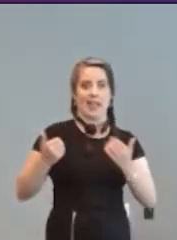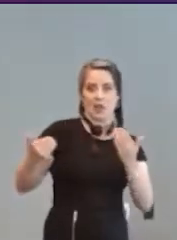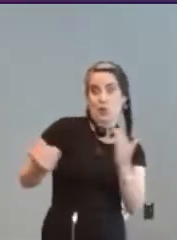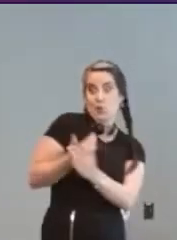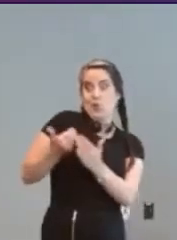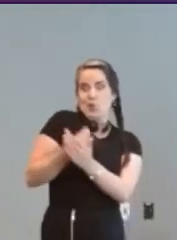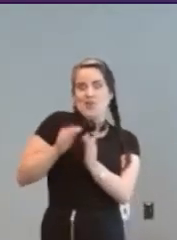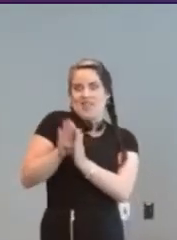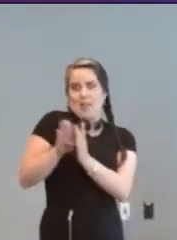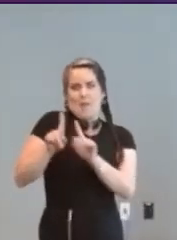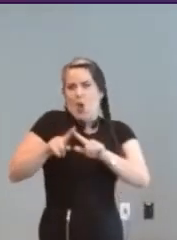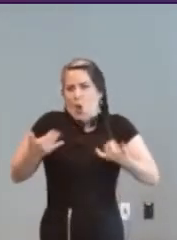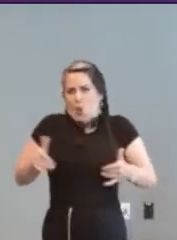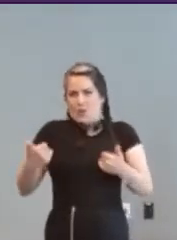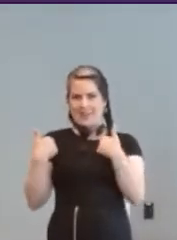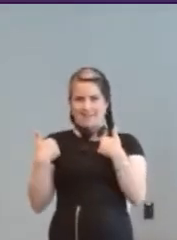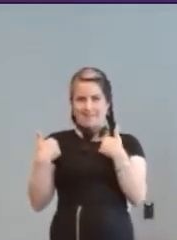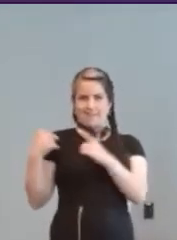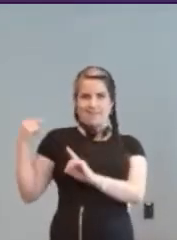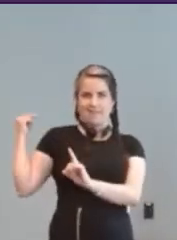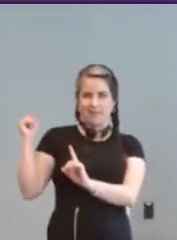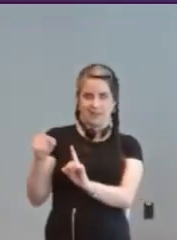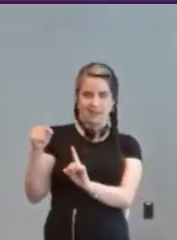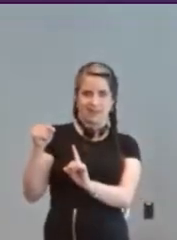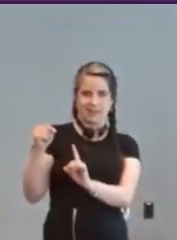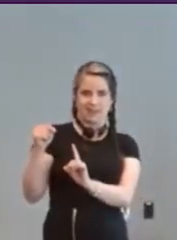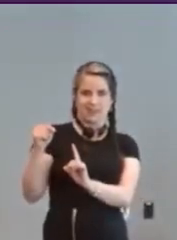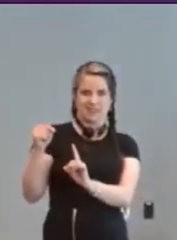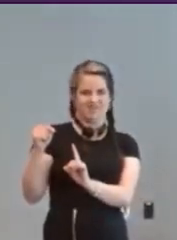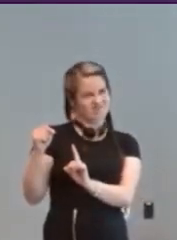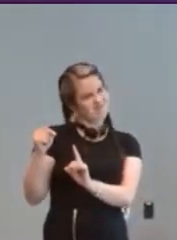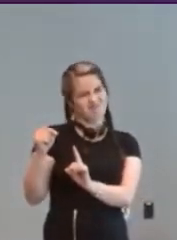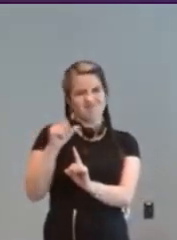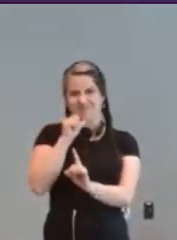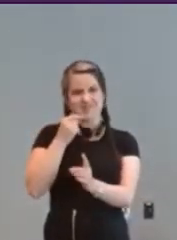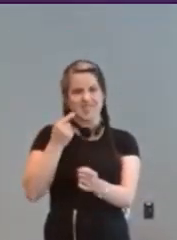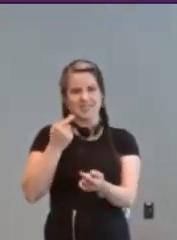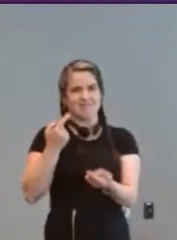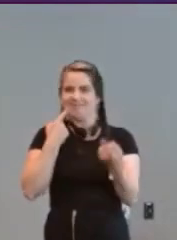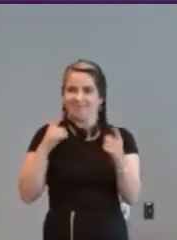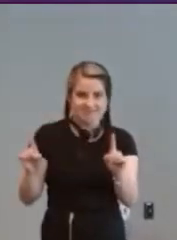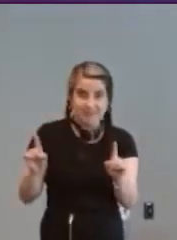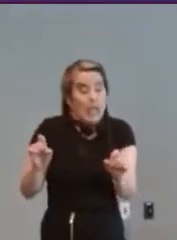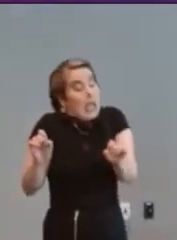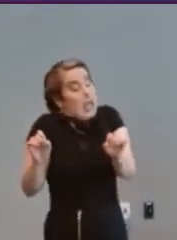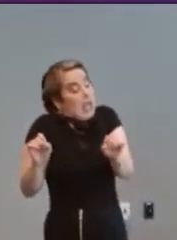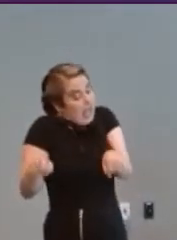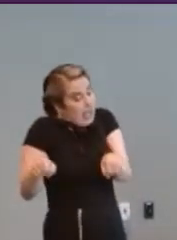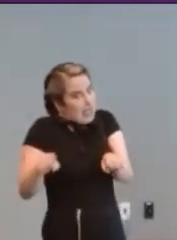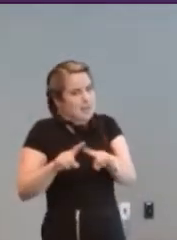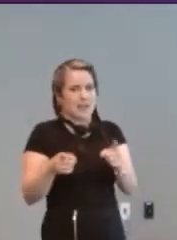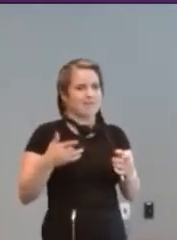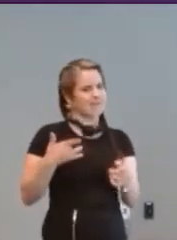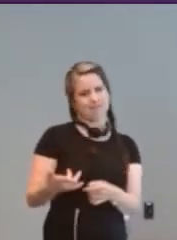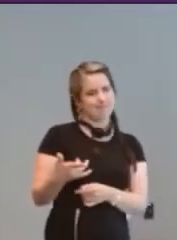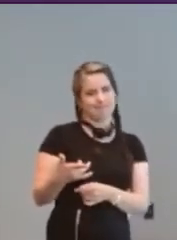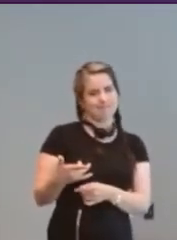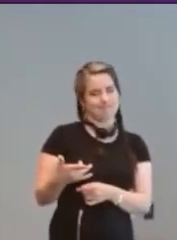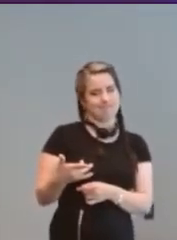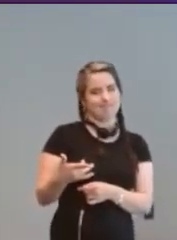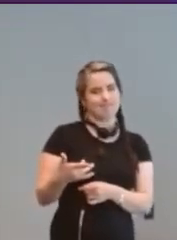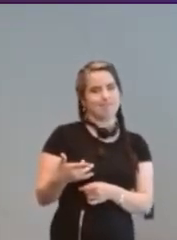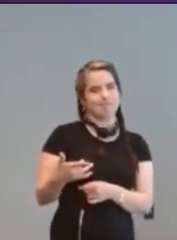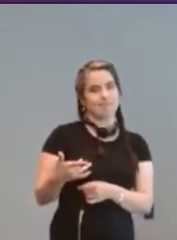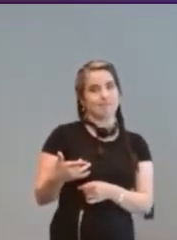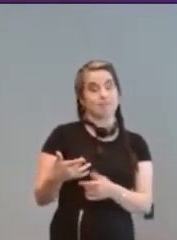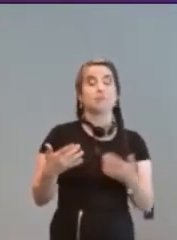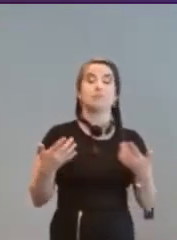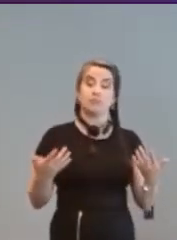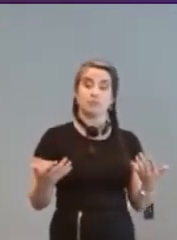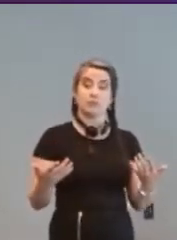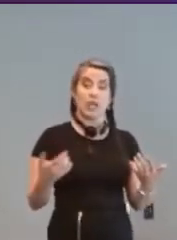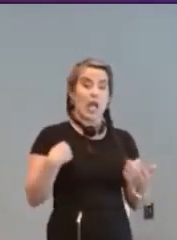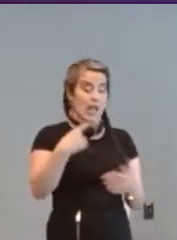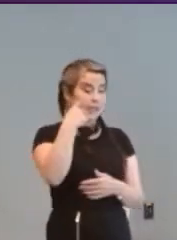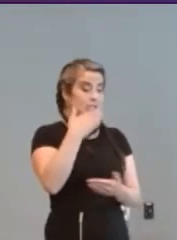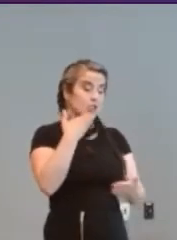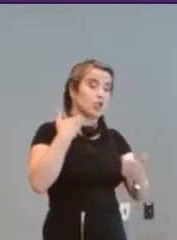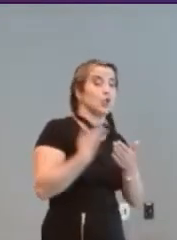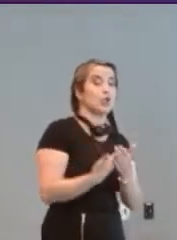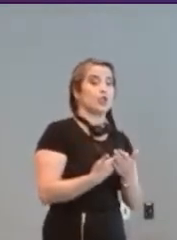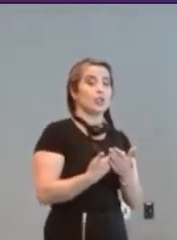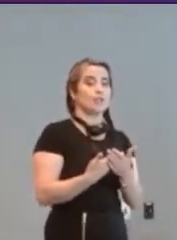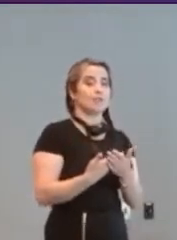exciting that doesn't always work... It can do, but certainly I think it's good to learn from stuff